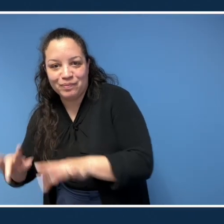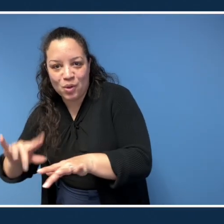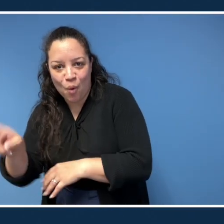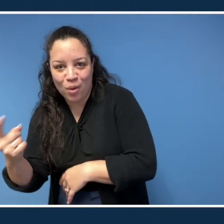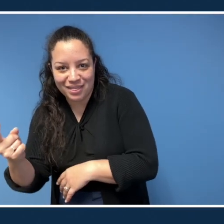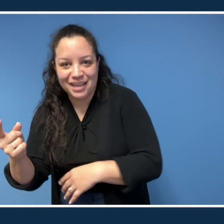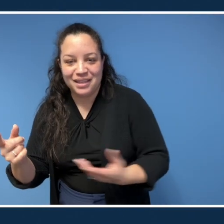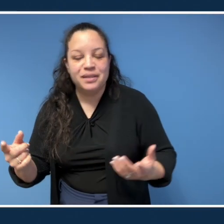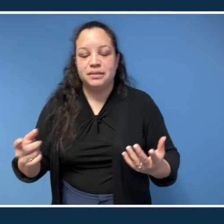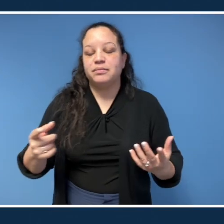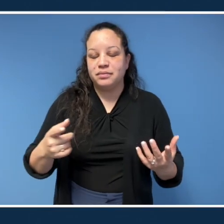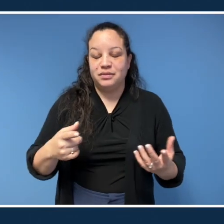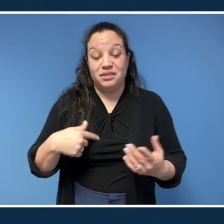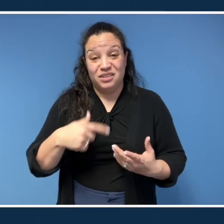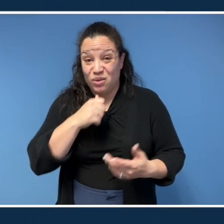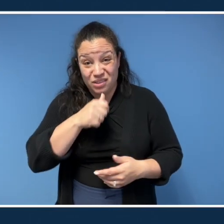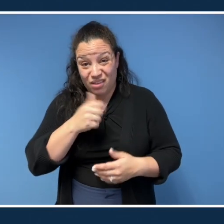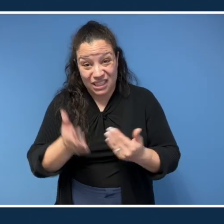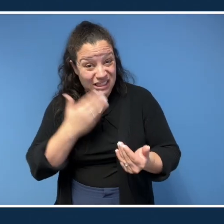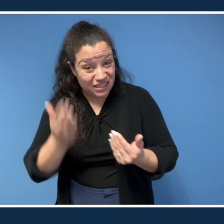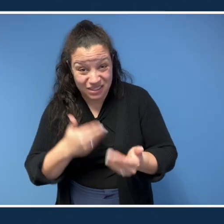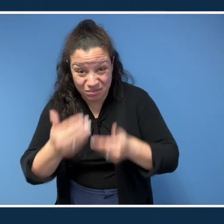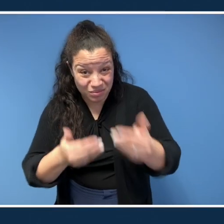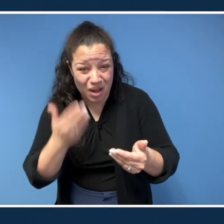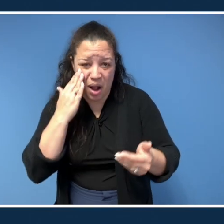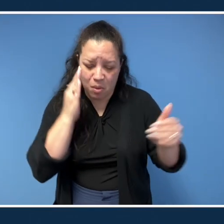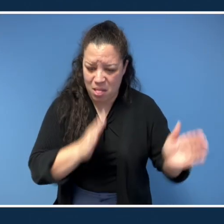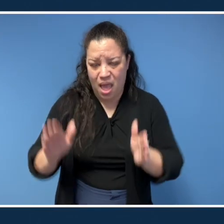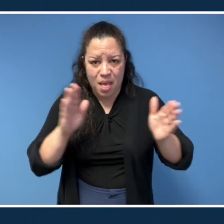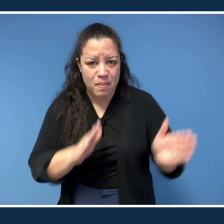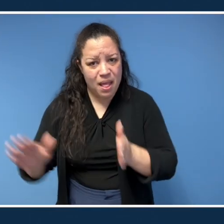There's a lot of planning that's required and I know you've done a lot of work with regards to that